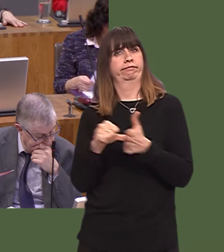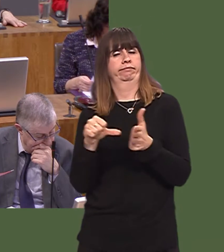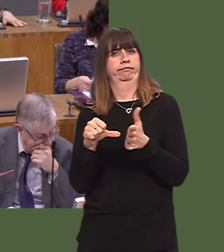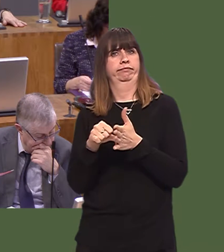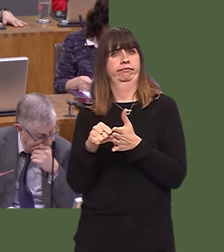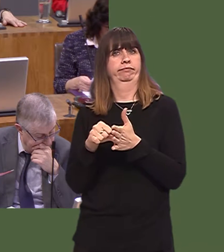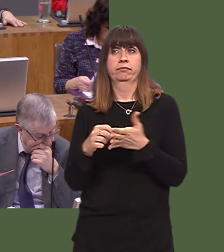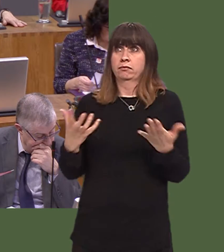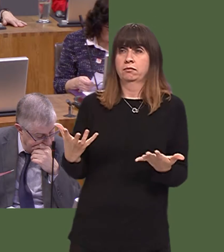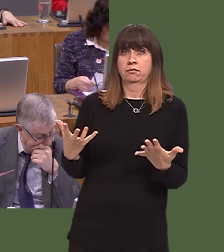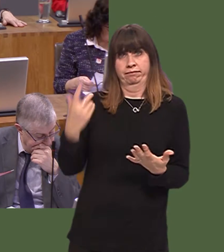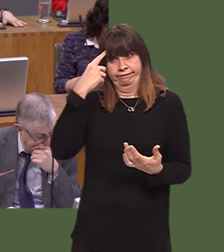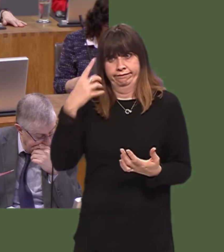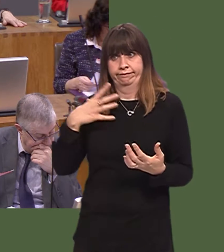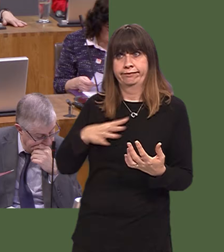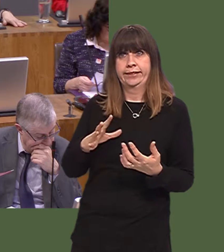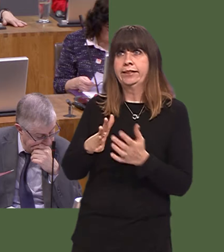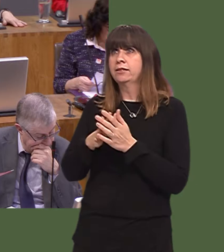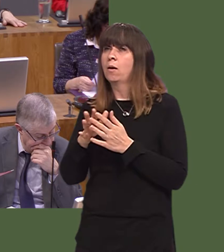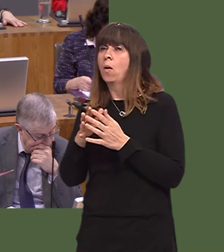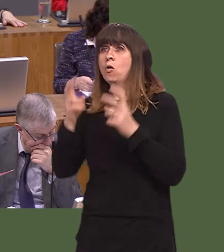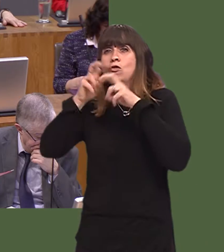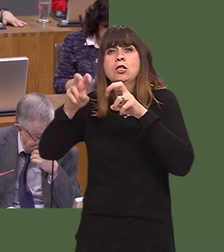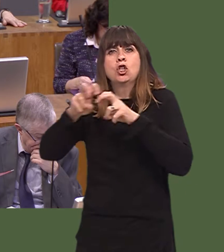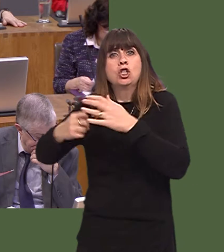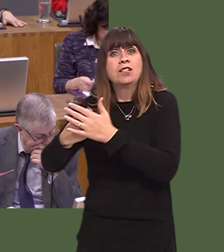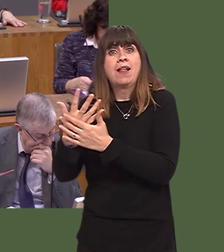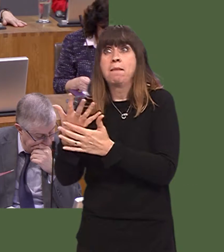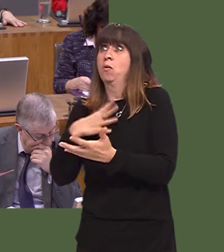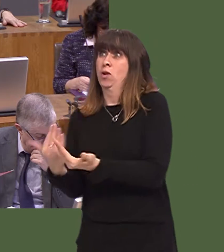Should there be the ability, for example, to look at tax incentives for research and development, and see them devolved?